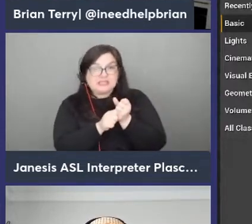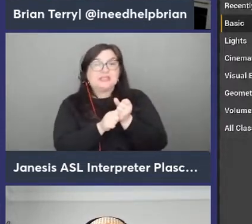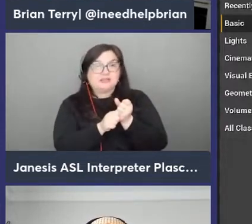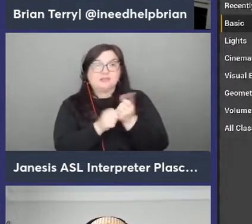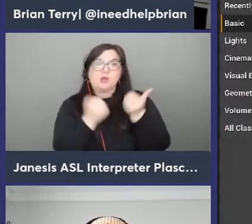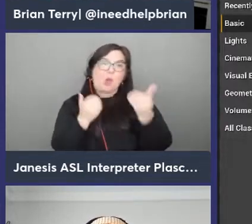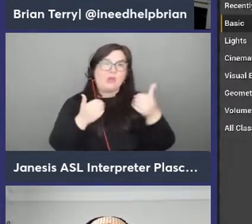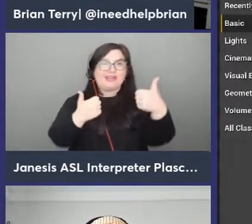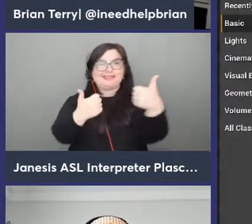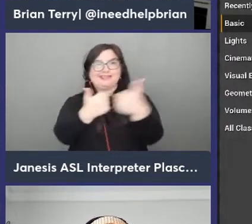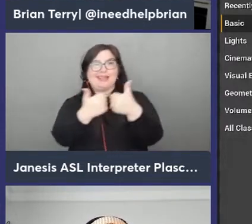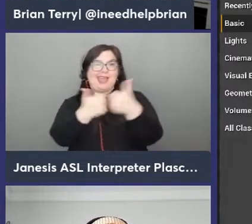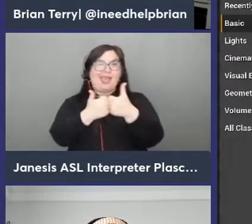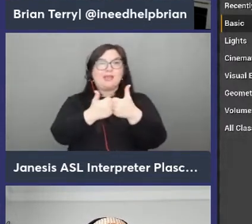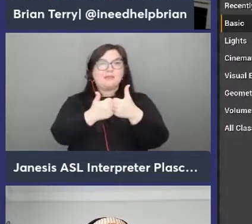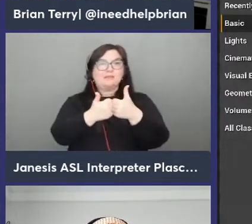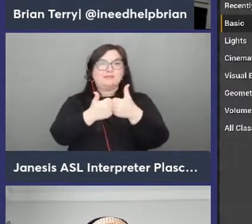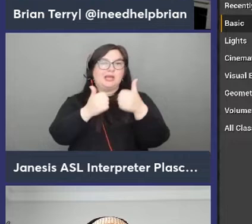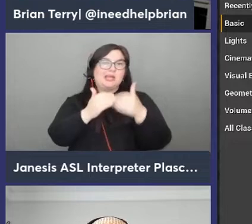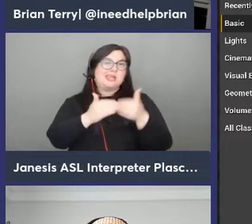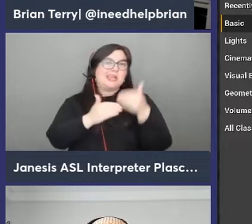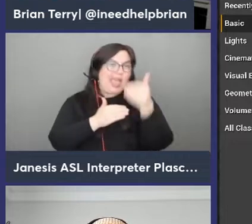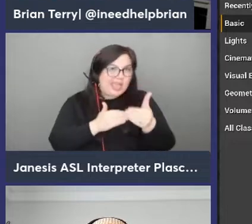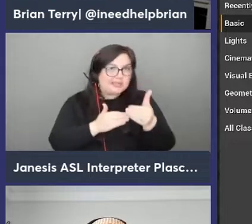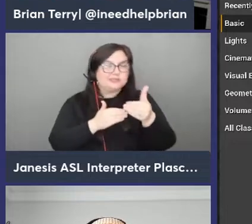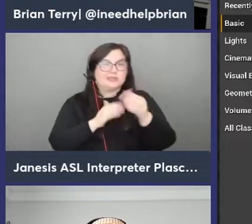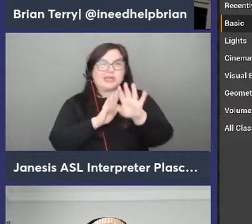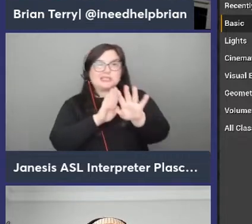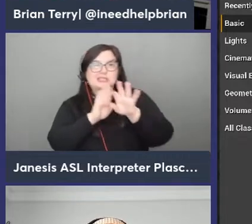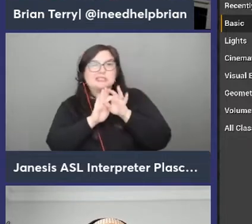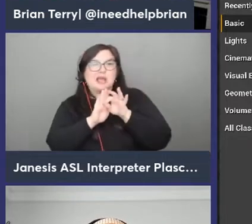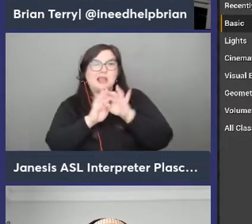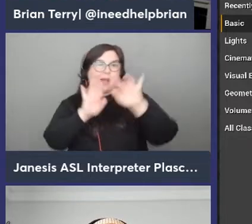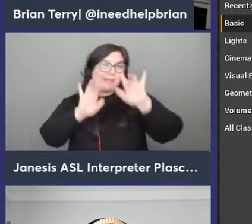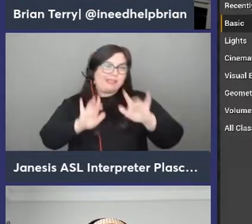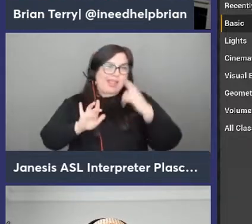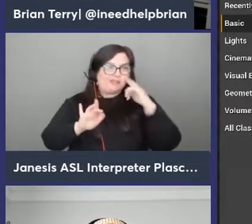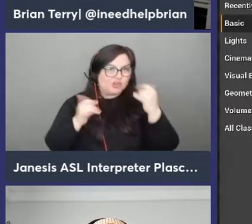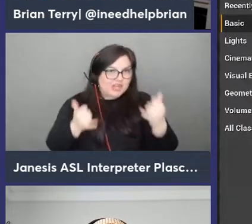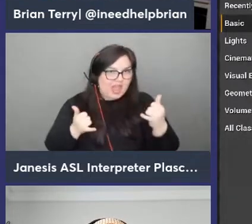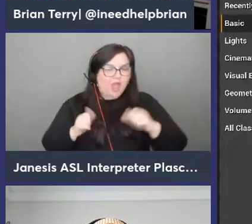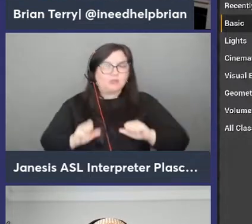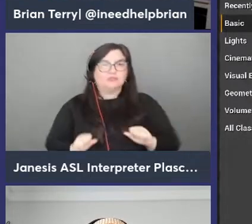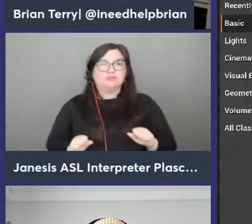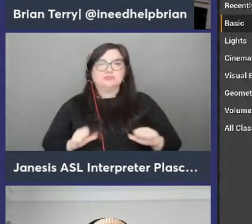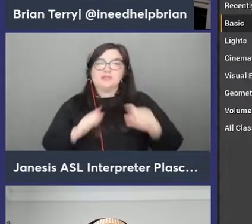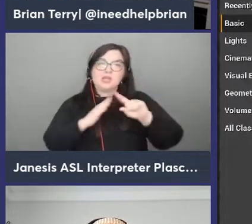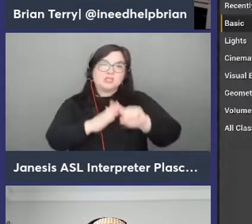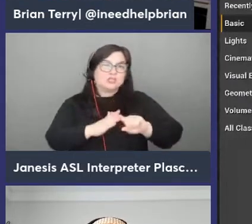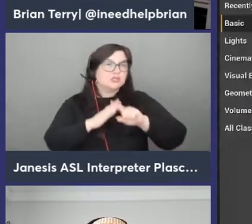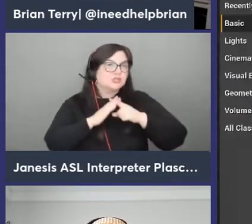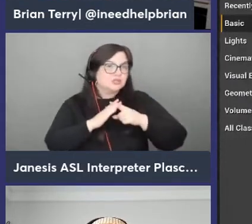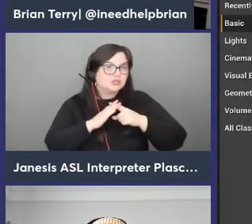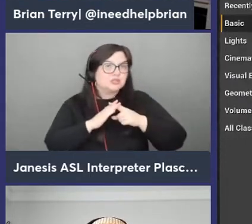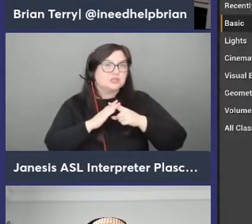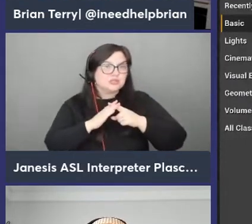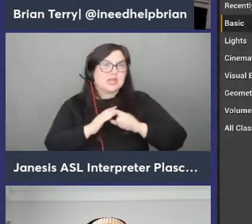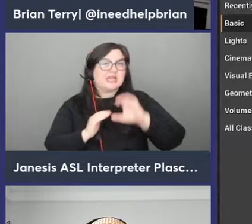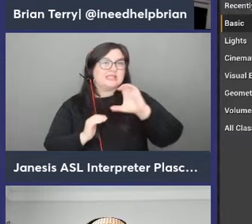we'll say, next, select Blank for now. We start off with a C++ project.